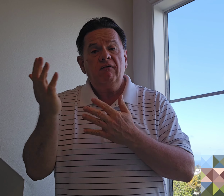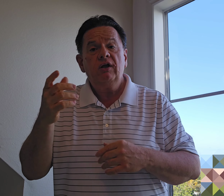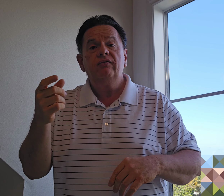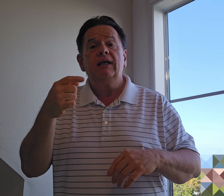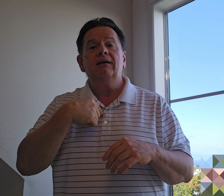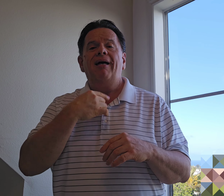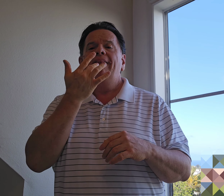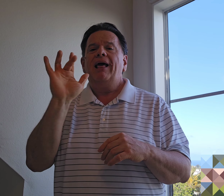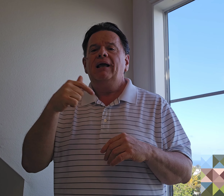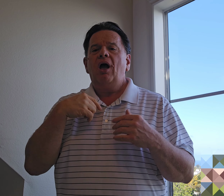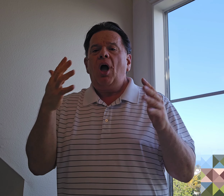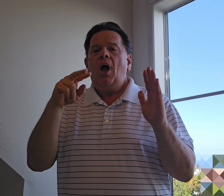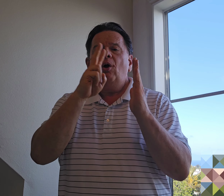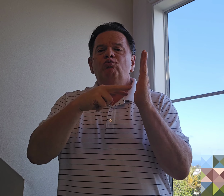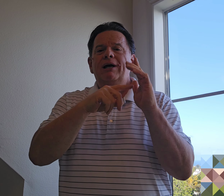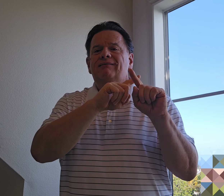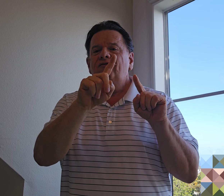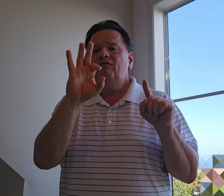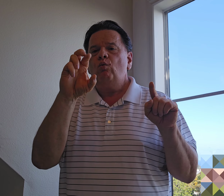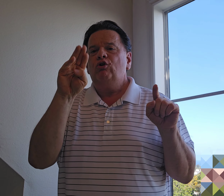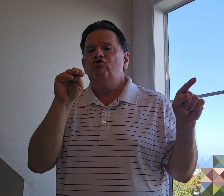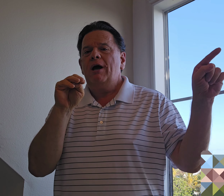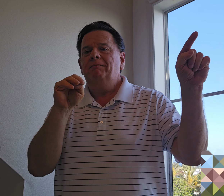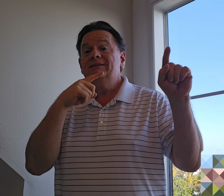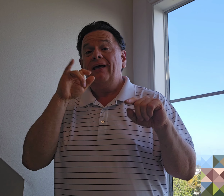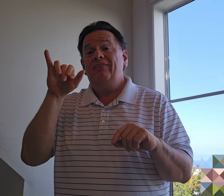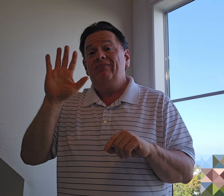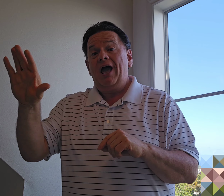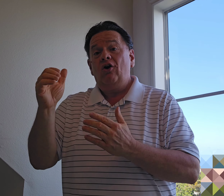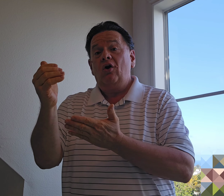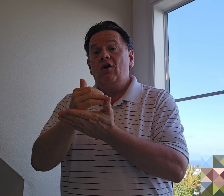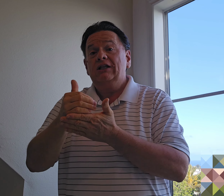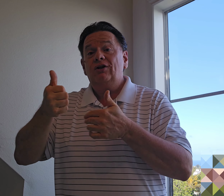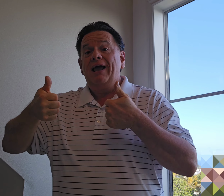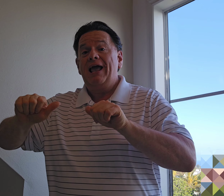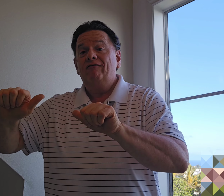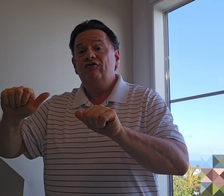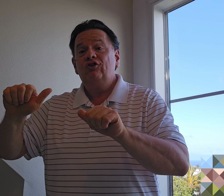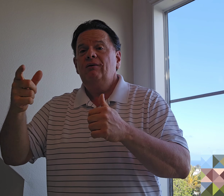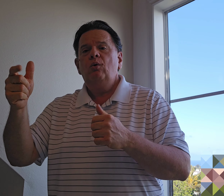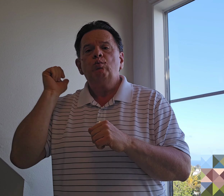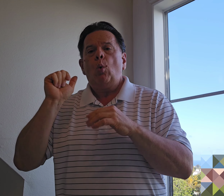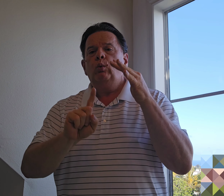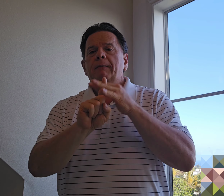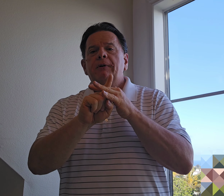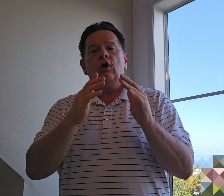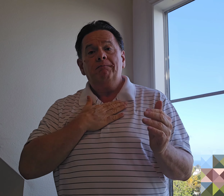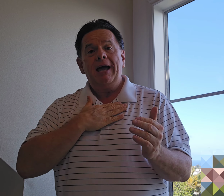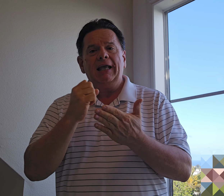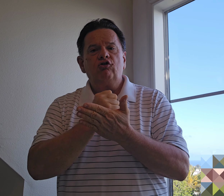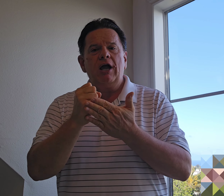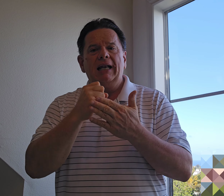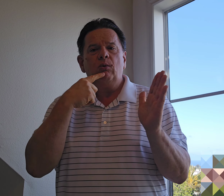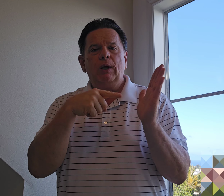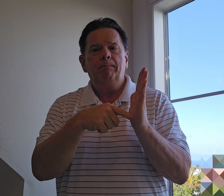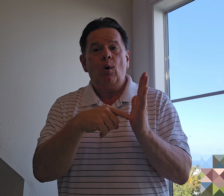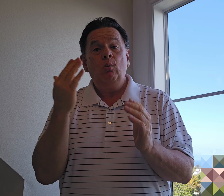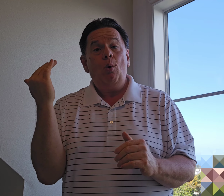their collection effort will not appear in my credit report. That is because they are attempting to collect a debt that is out of their jurisdiction.